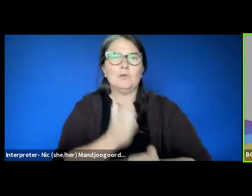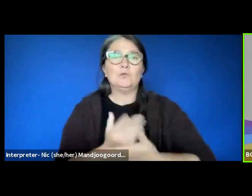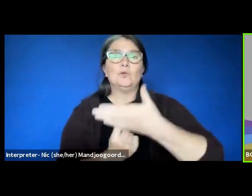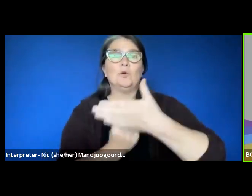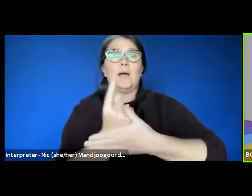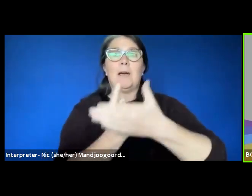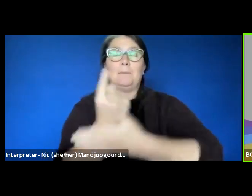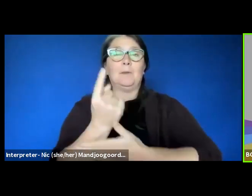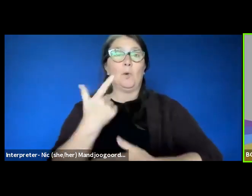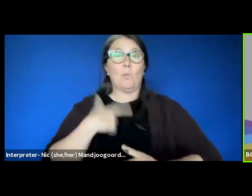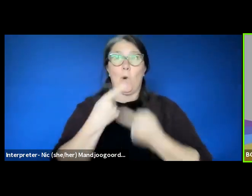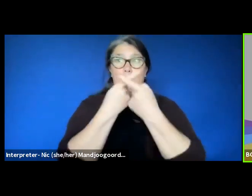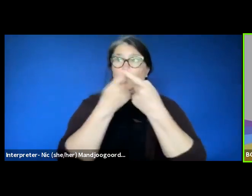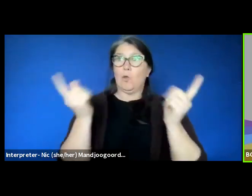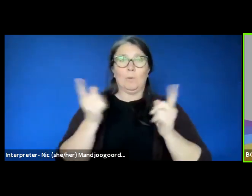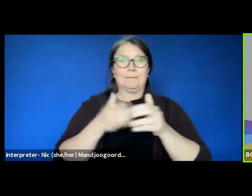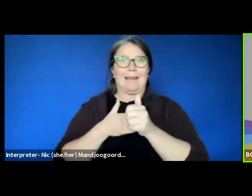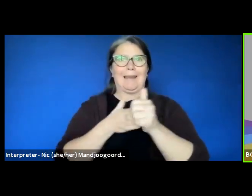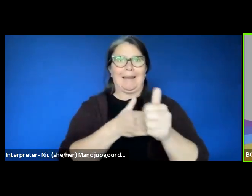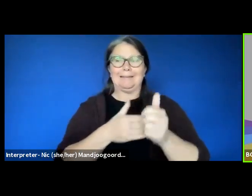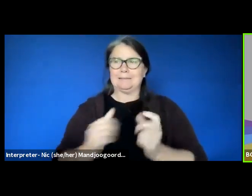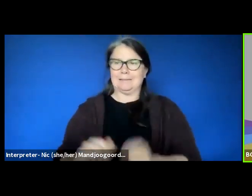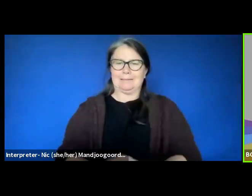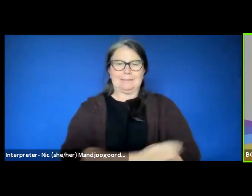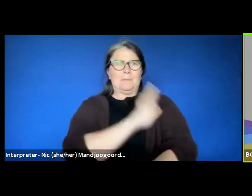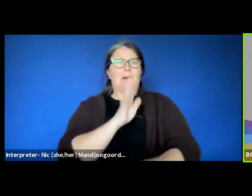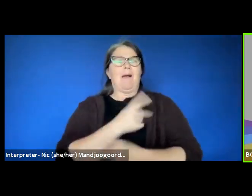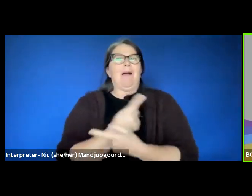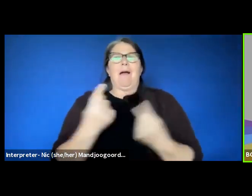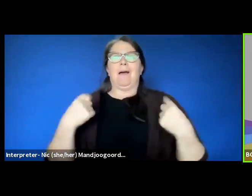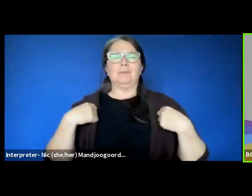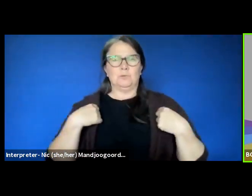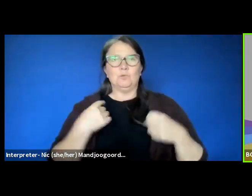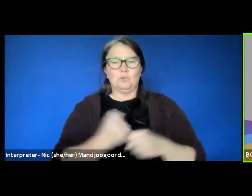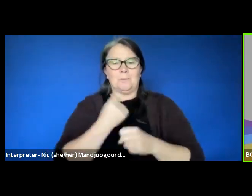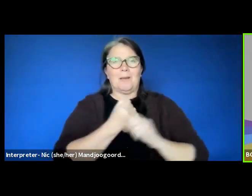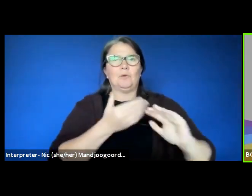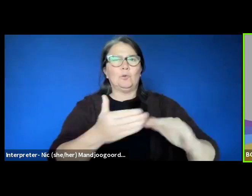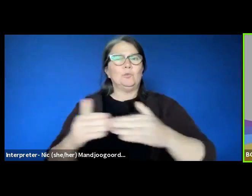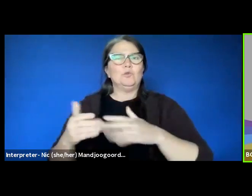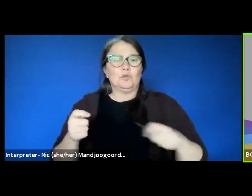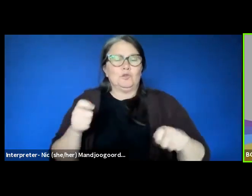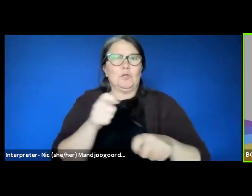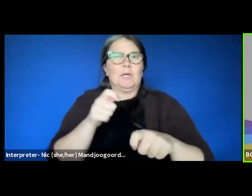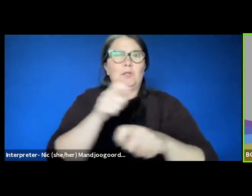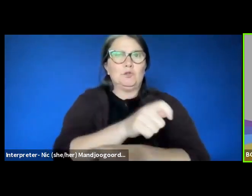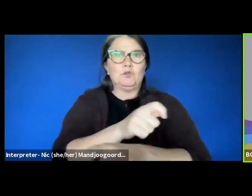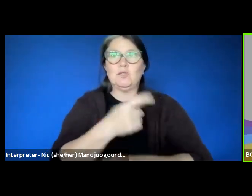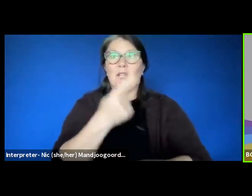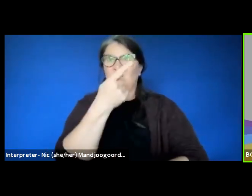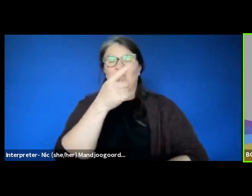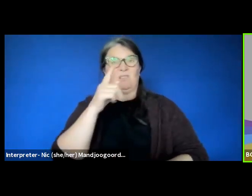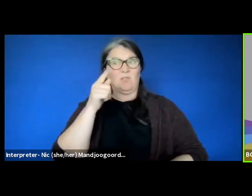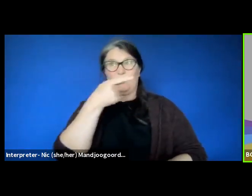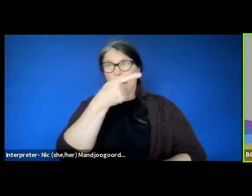Role models that. insight inspire others in inspire others, inspire us Spark others, inspire us Spark social change.